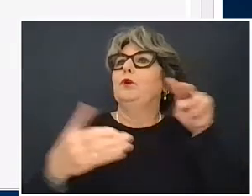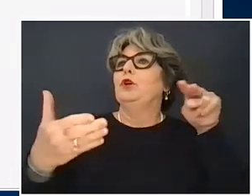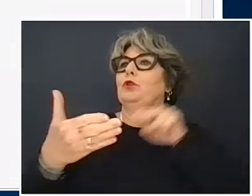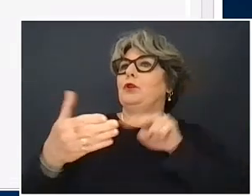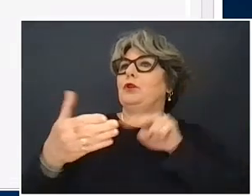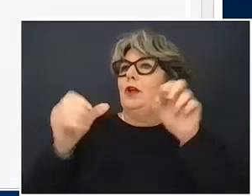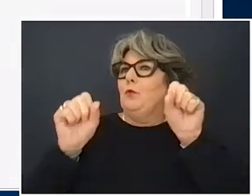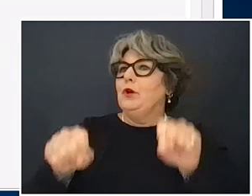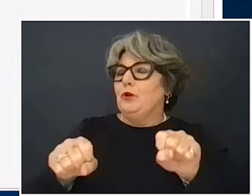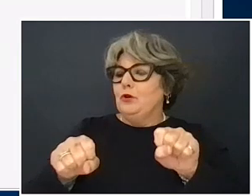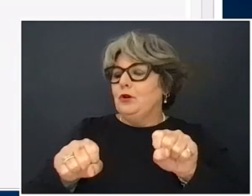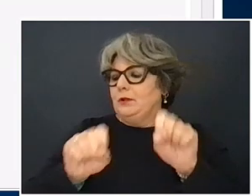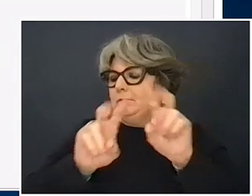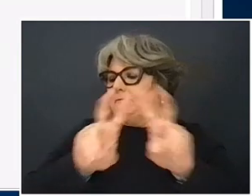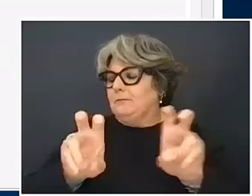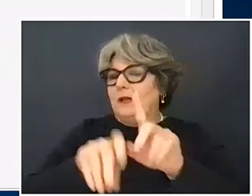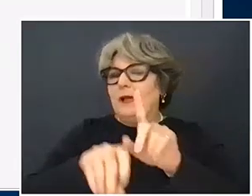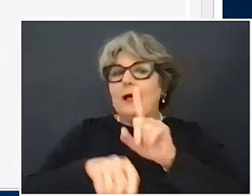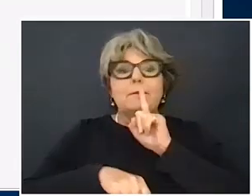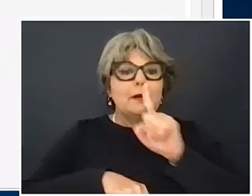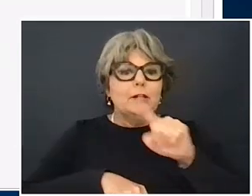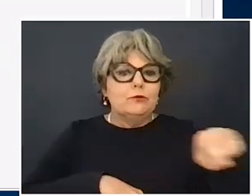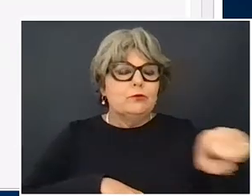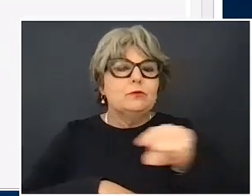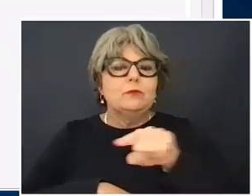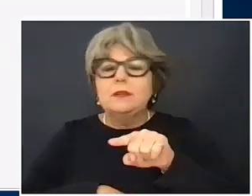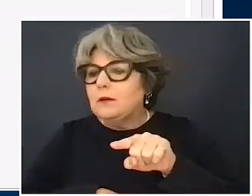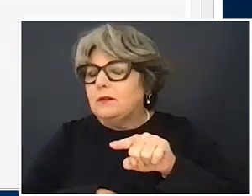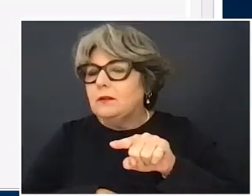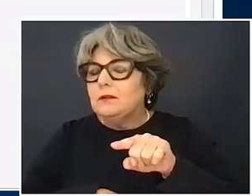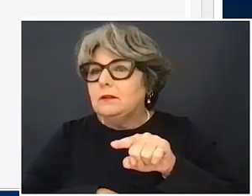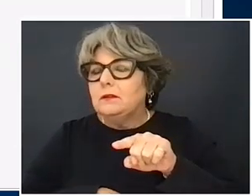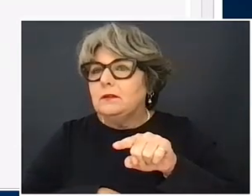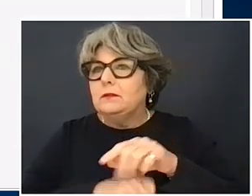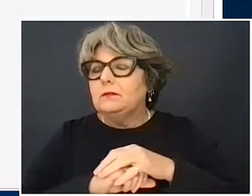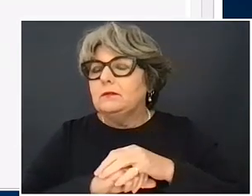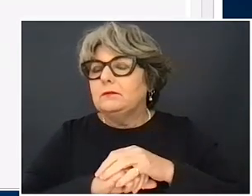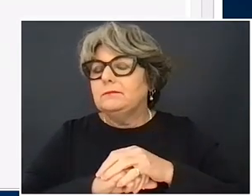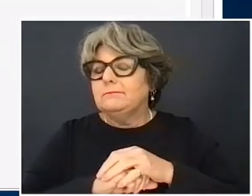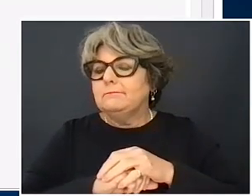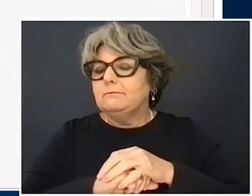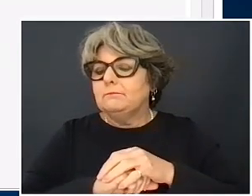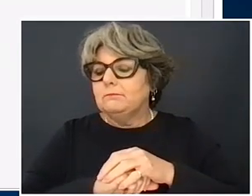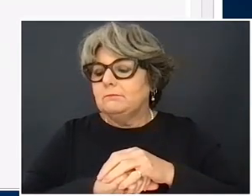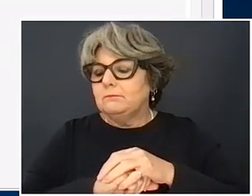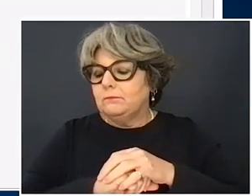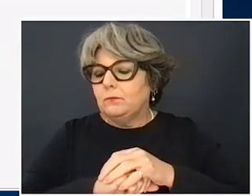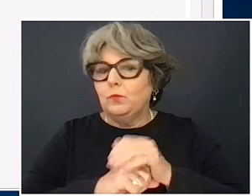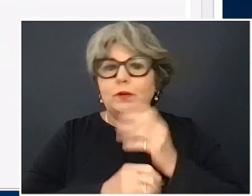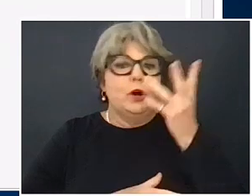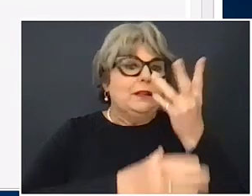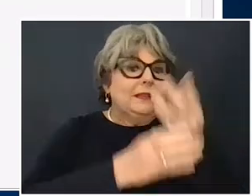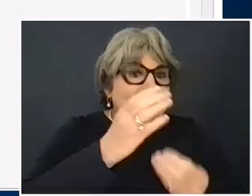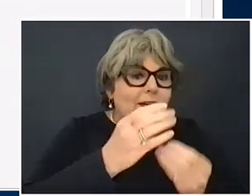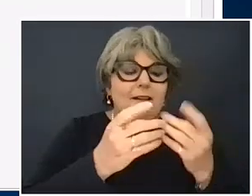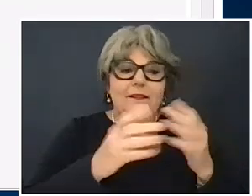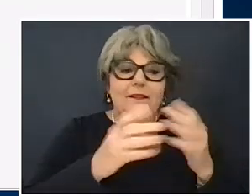I just want to make sure we don't, you know, leave out a major term or maybe in the case of warning.